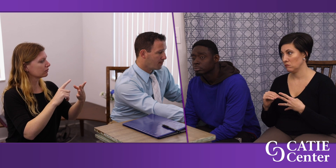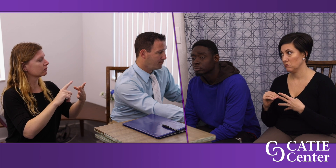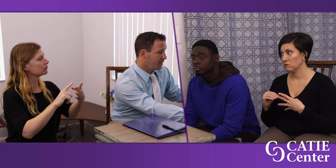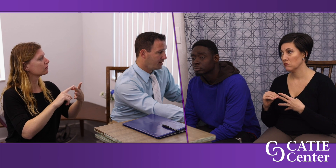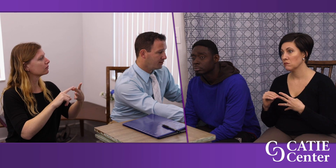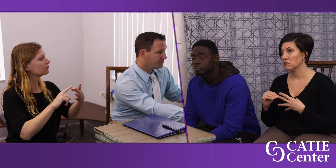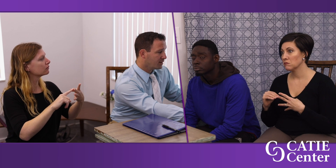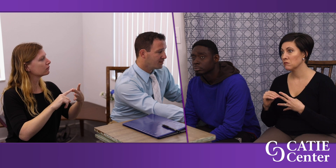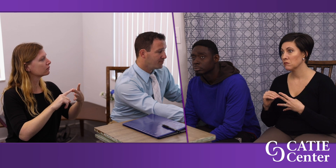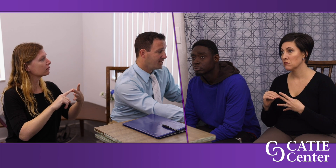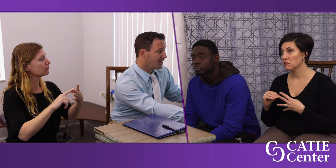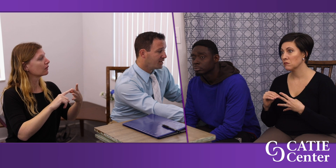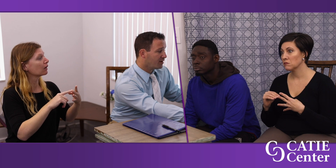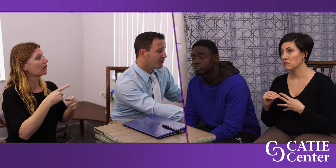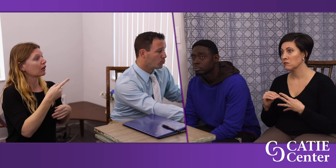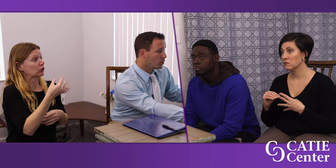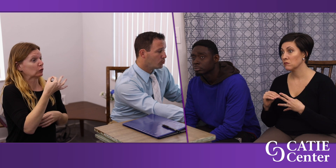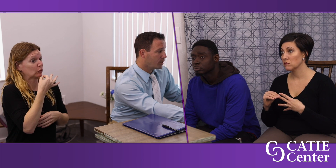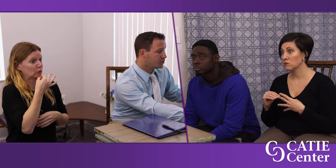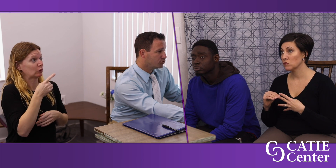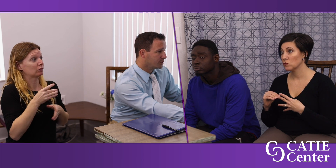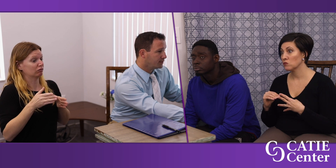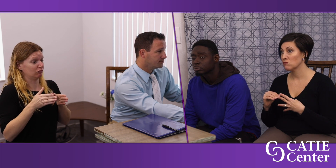B) the beginning of a one-way street